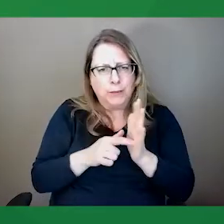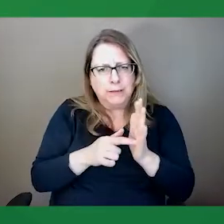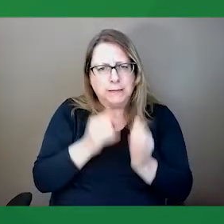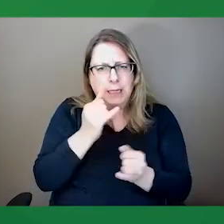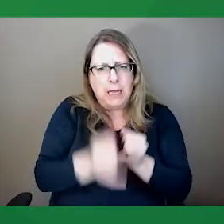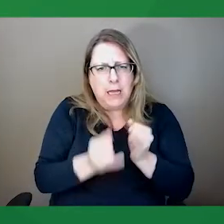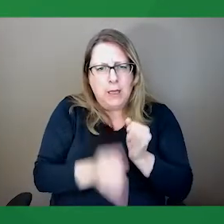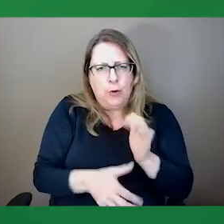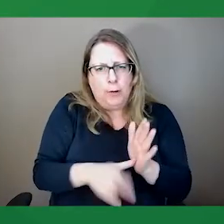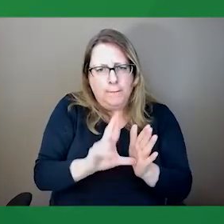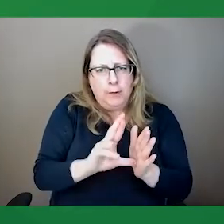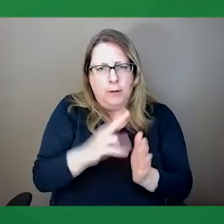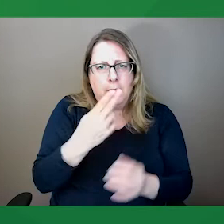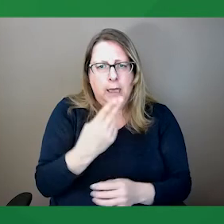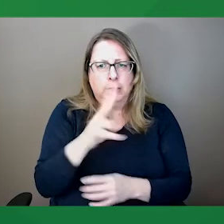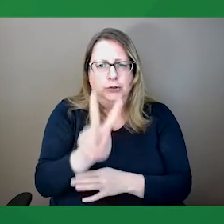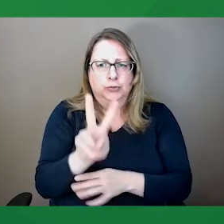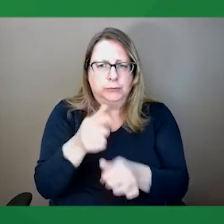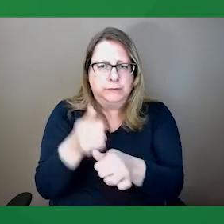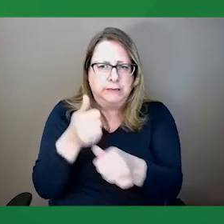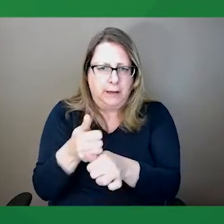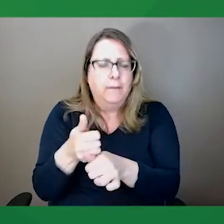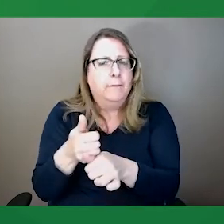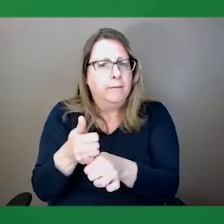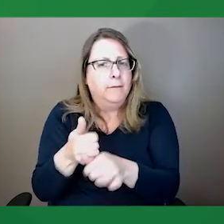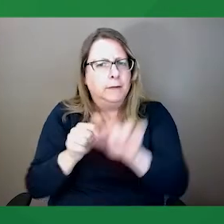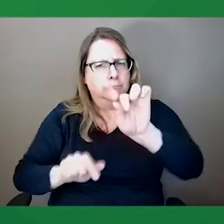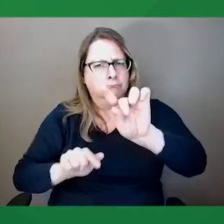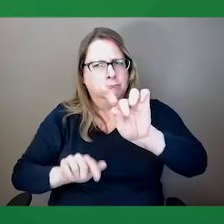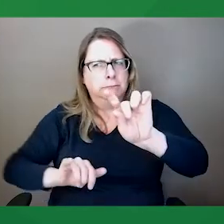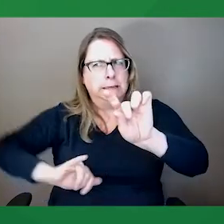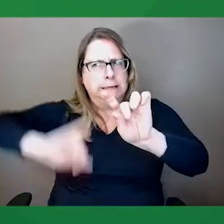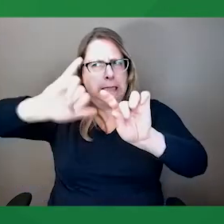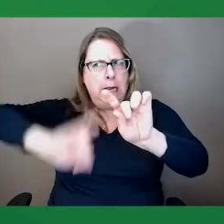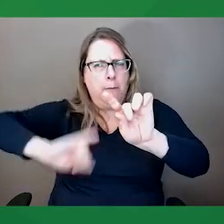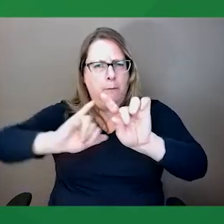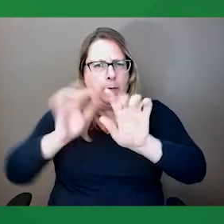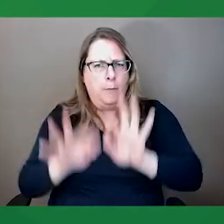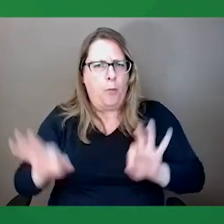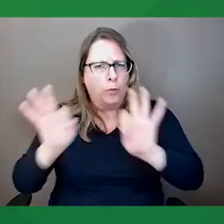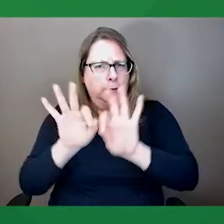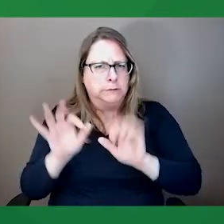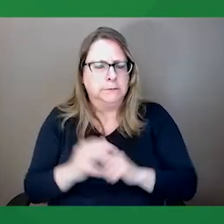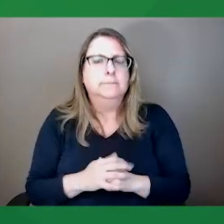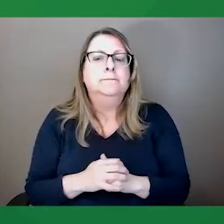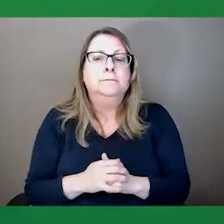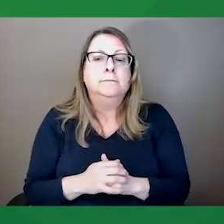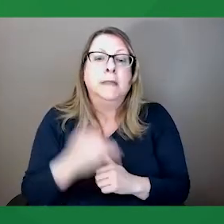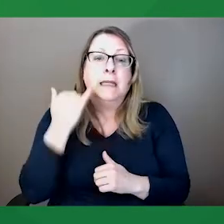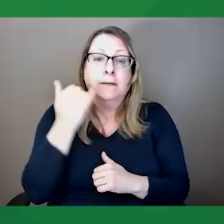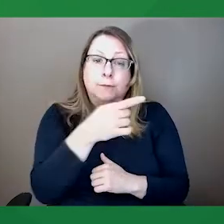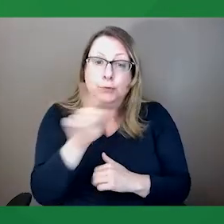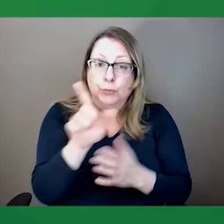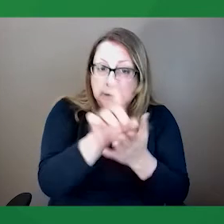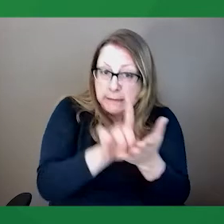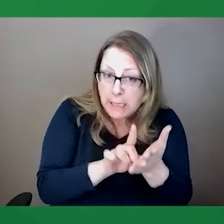So a lot of wording, yada, yada, yada, for designers. When you design, if you use a design system,